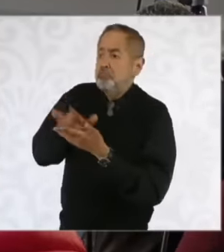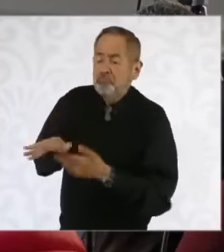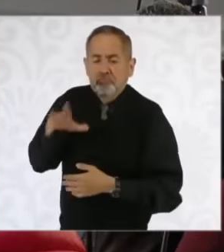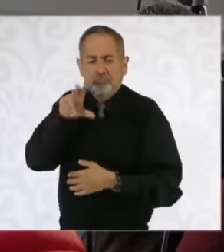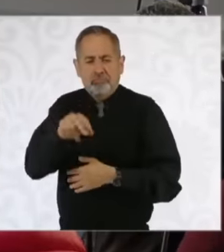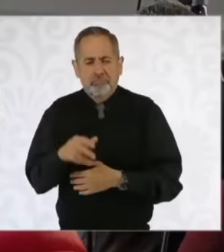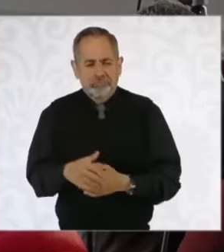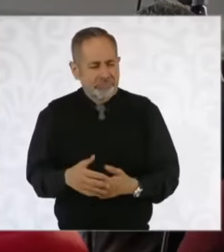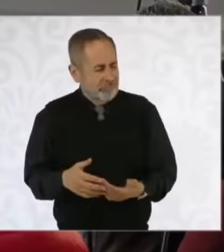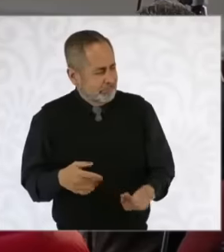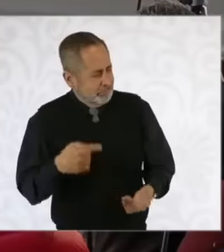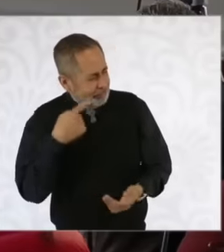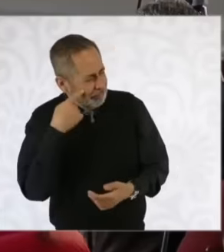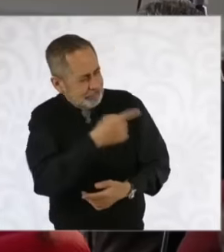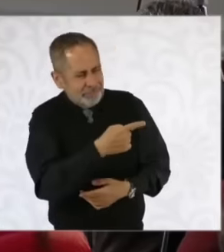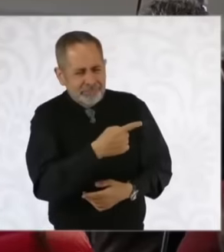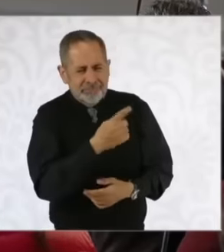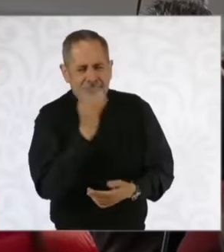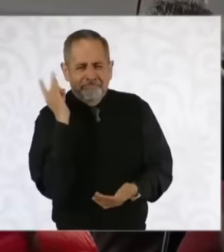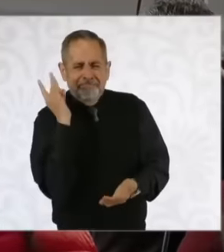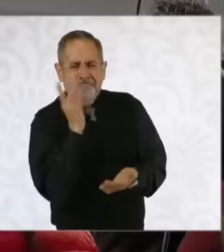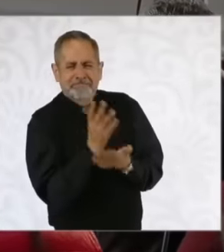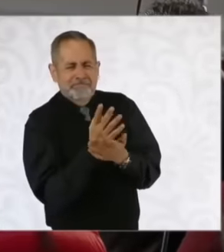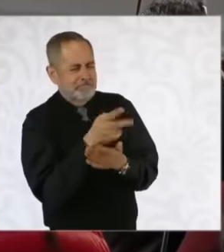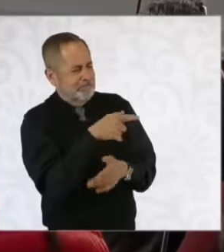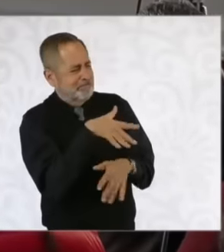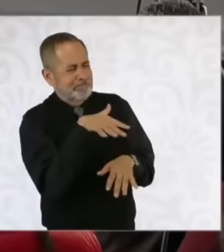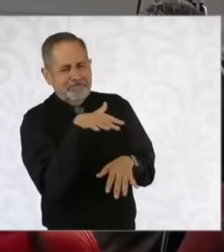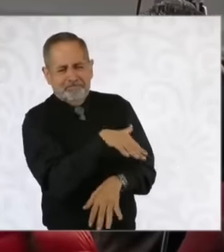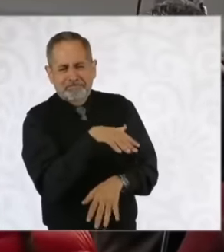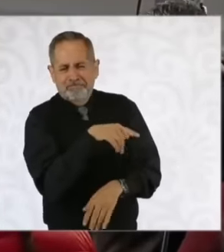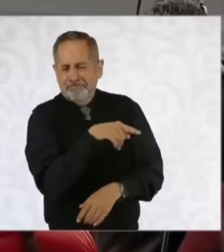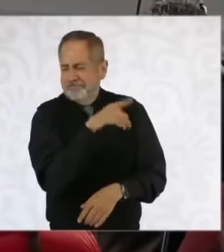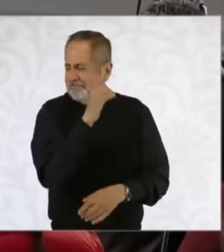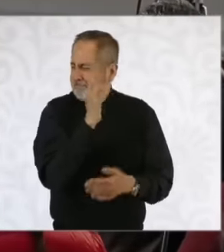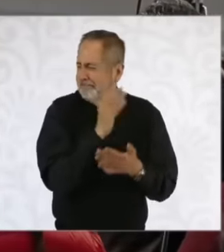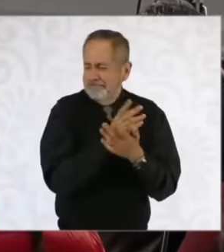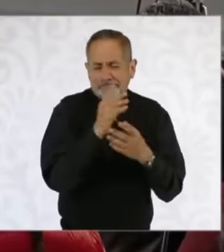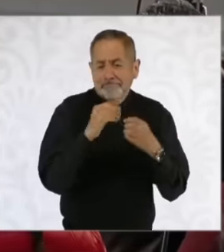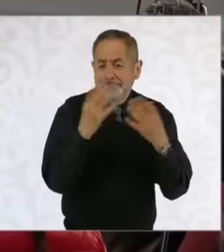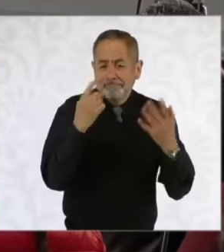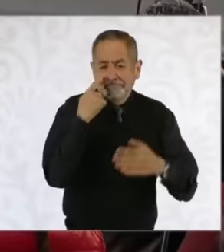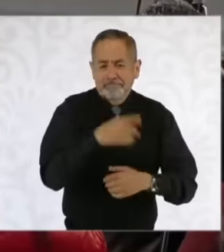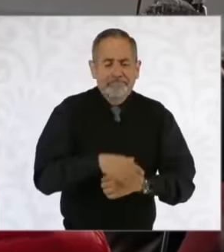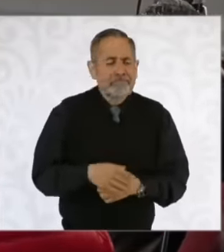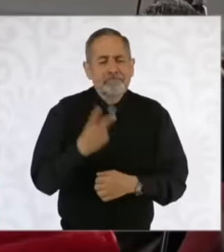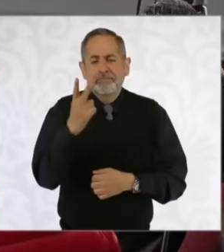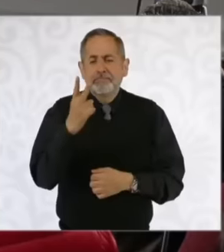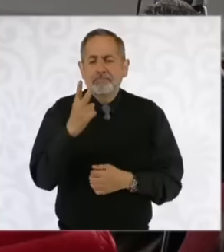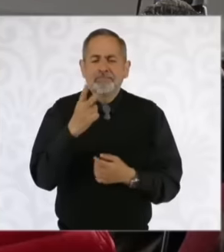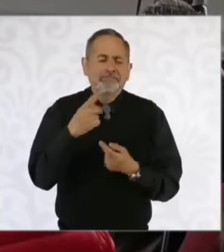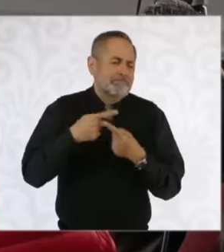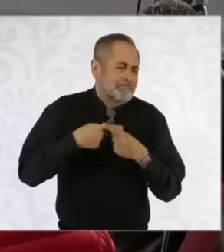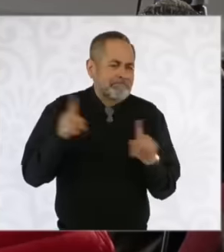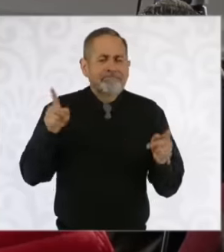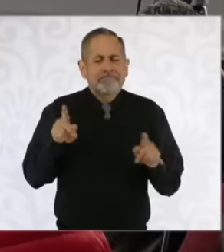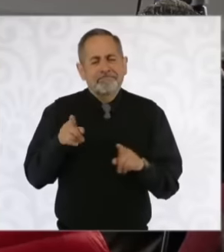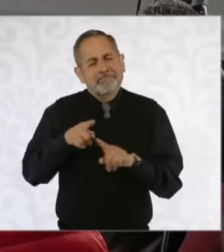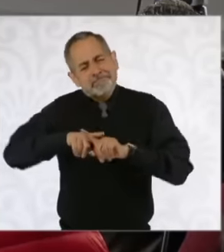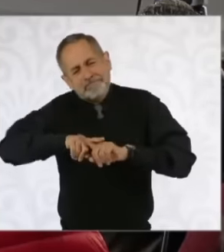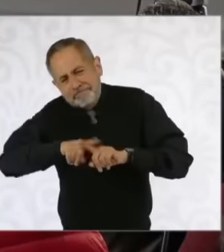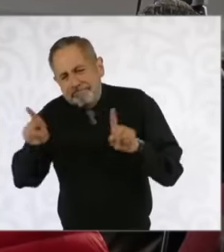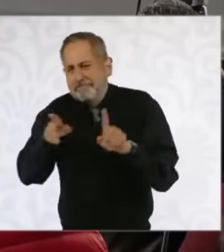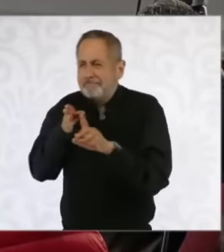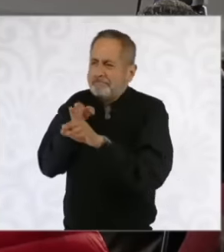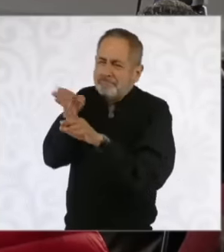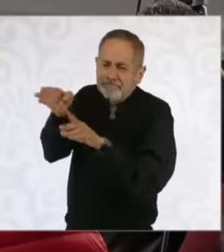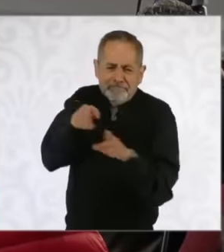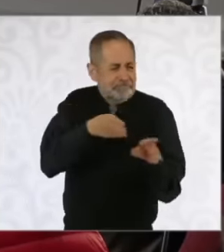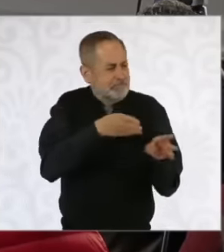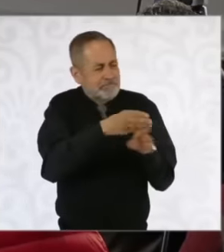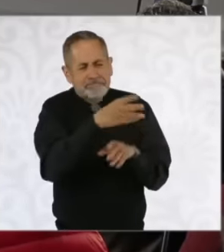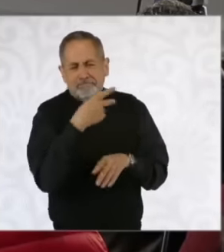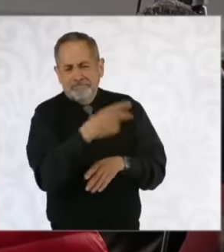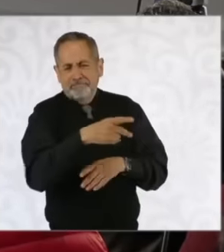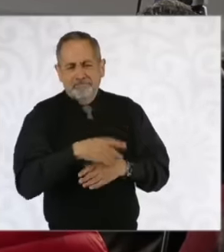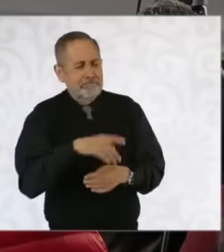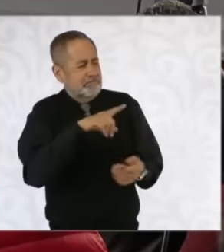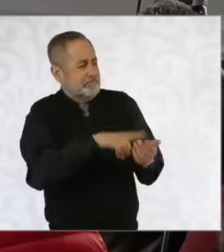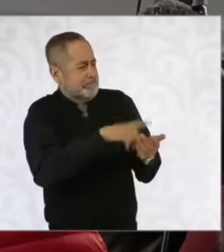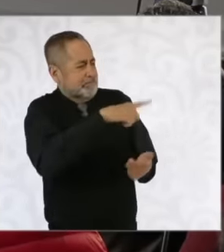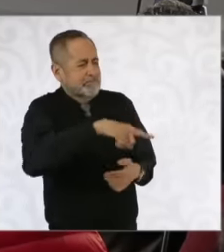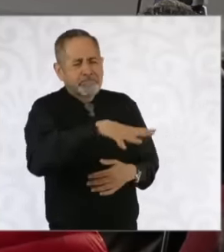again showed What they are are two national projects, two very different, that of corruption, that